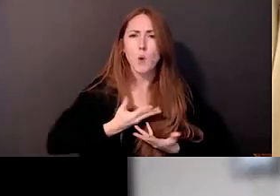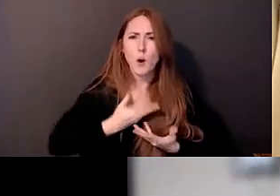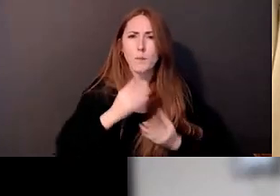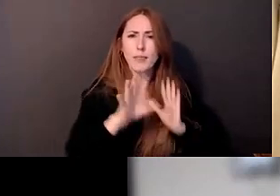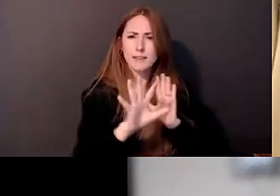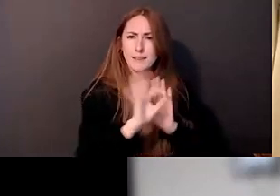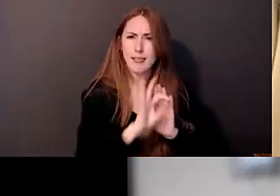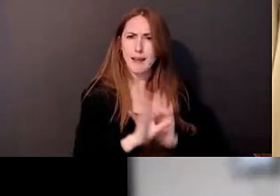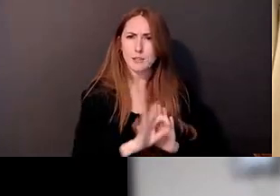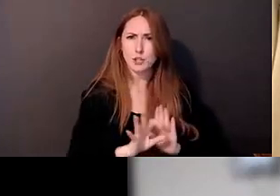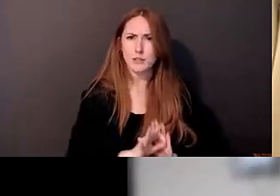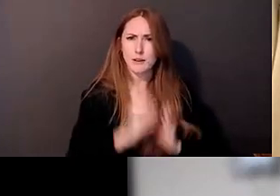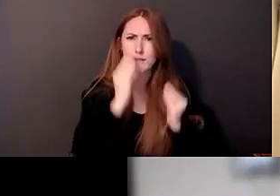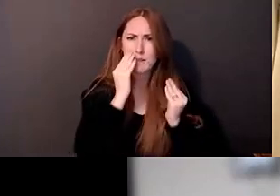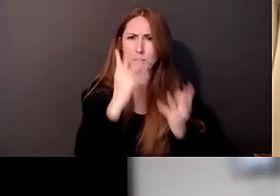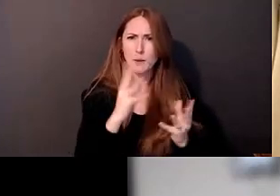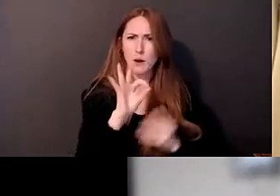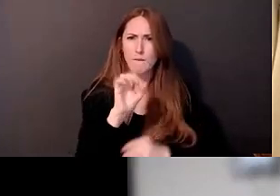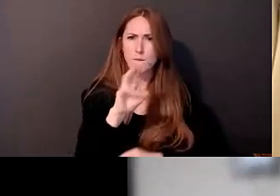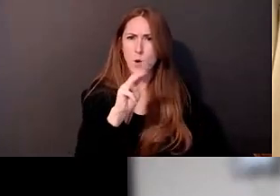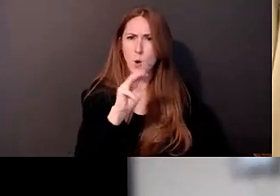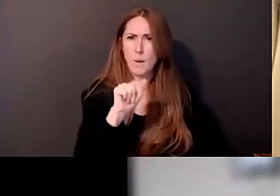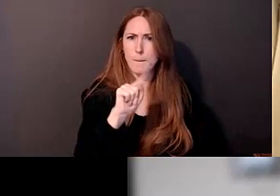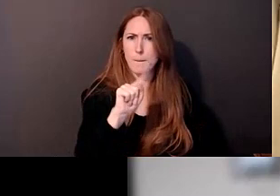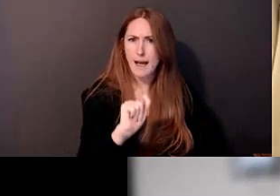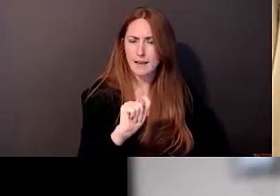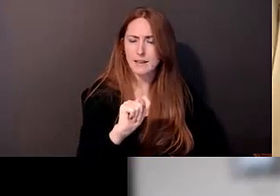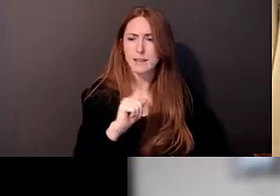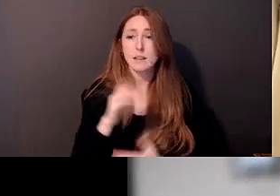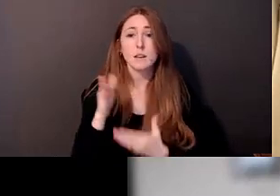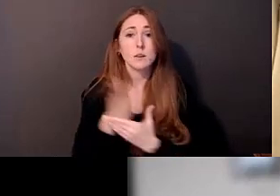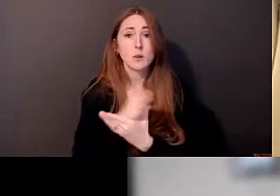visualizations to share information with intended audiences.